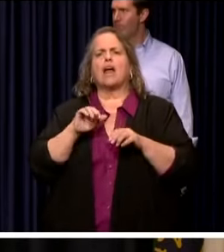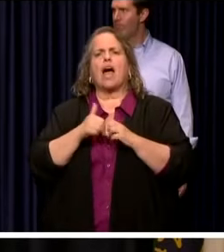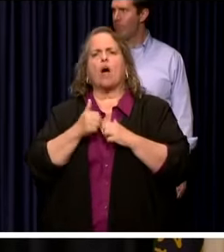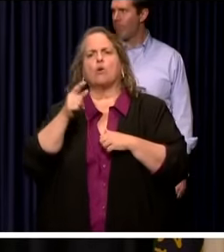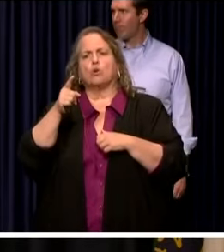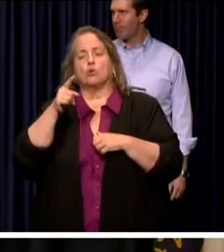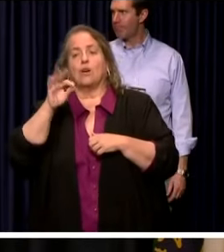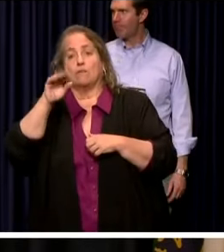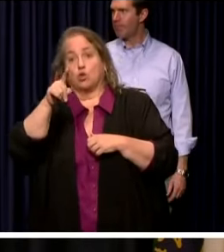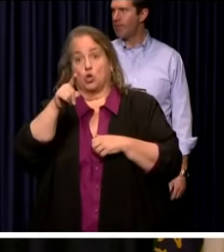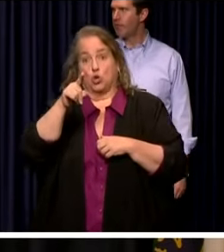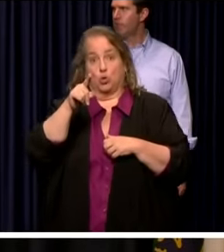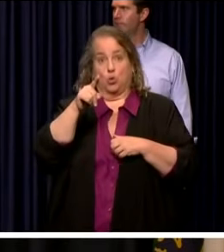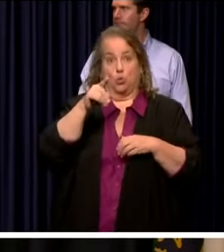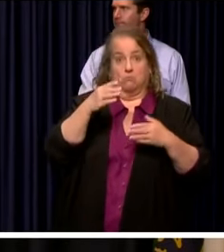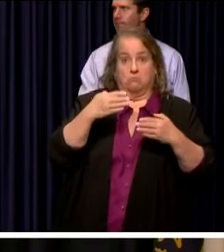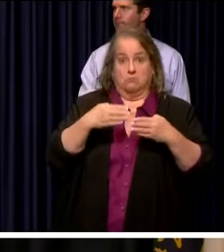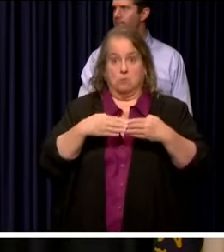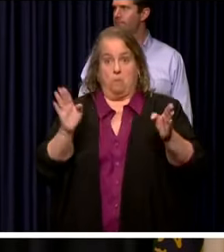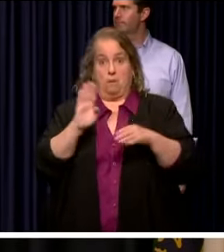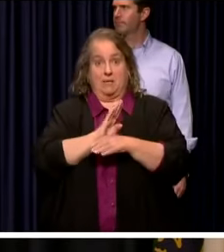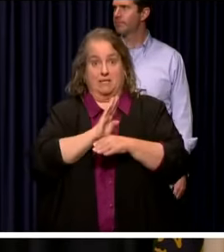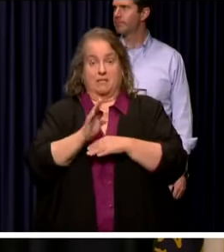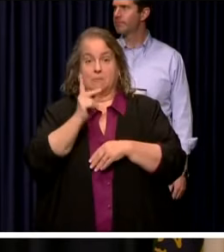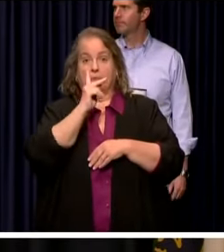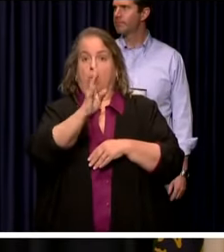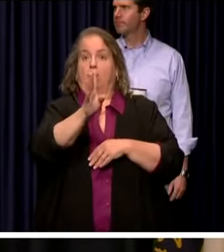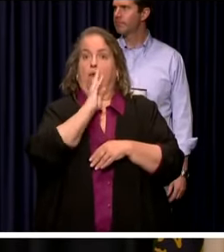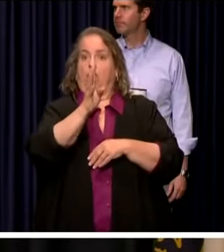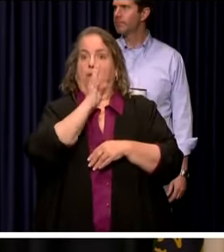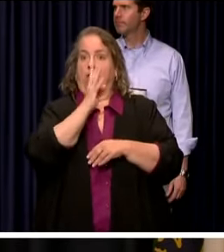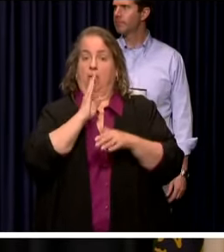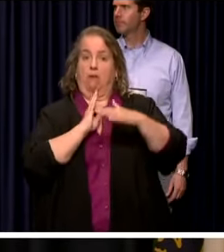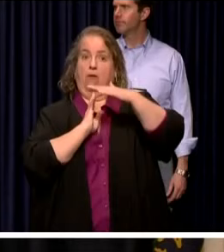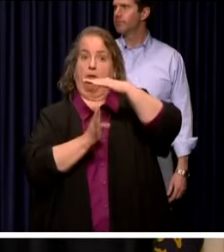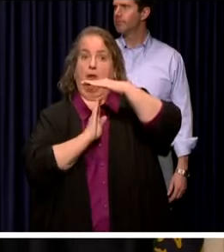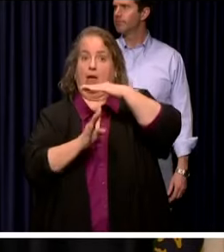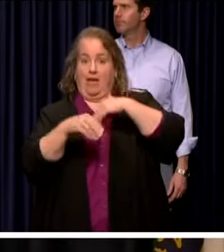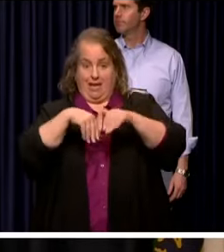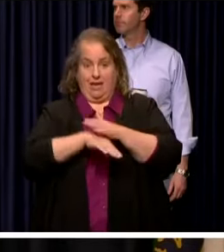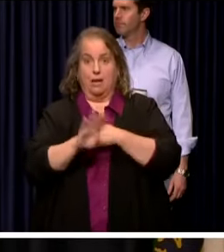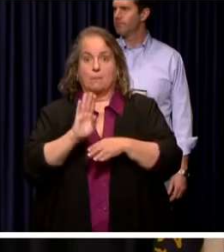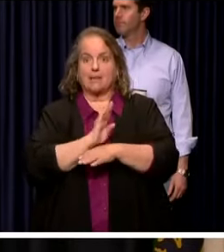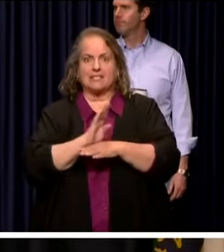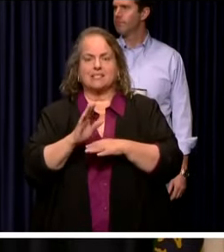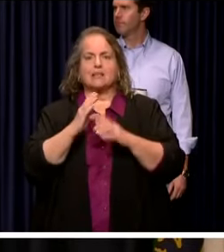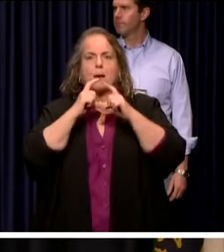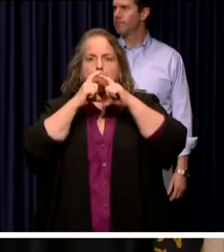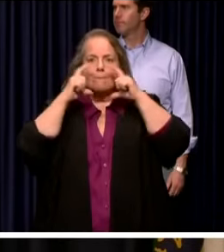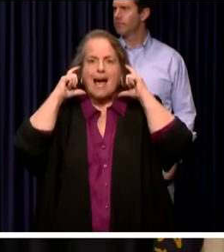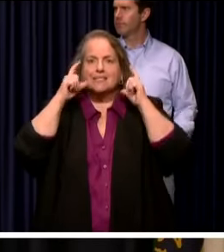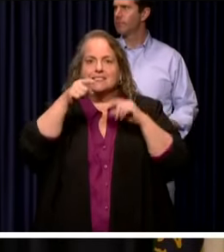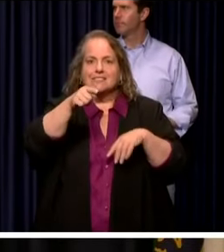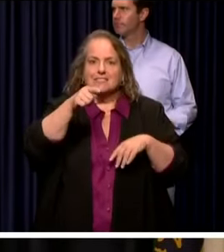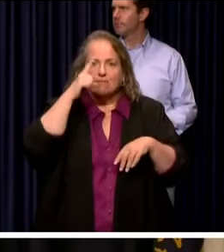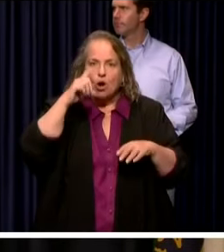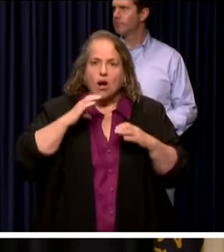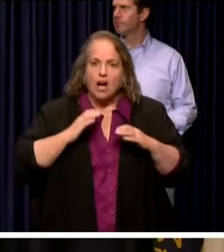BUSINESS OR ANY INDUSTRY IF THERE IS A WIDESPREAD OUTBREAK, ESPECIALLY AMONG THEIR